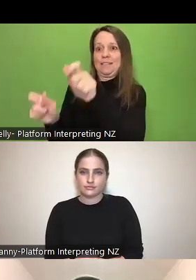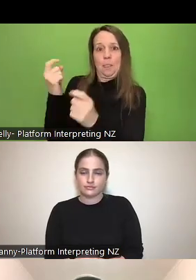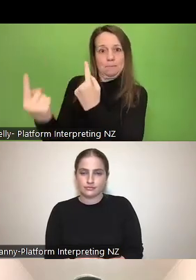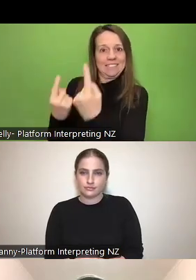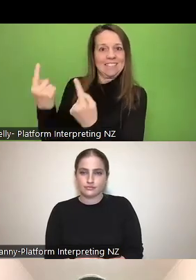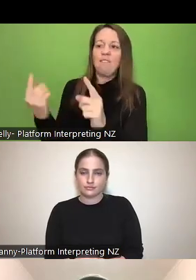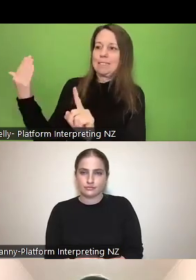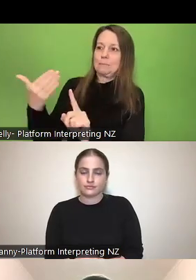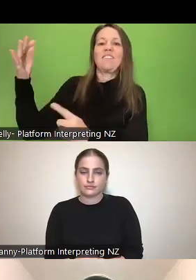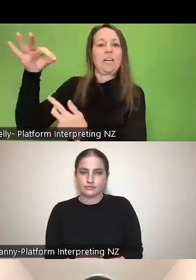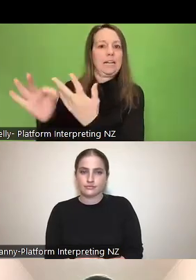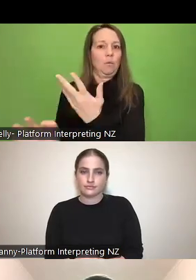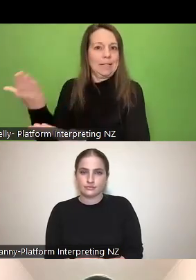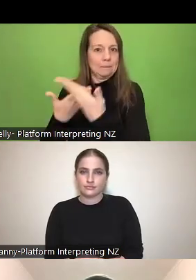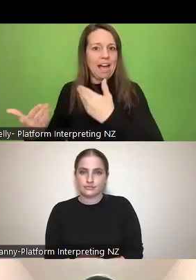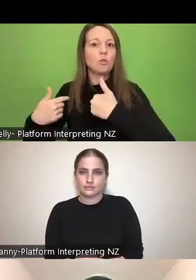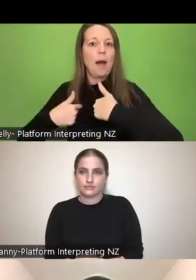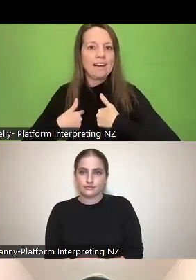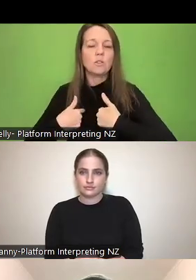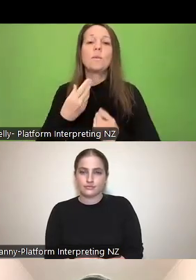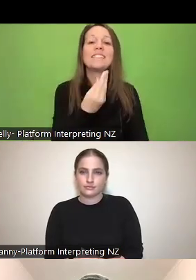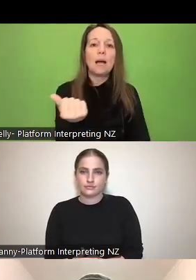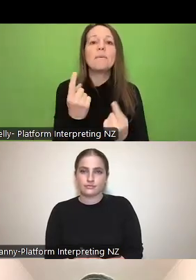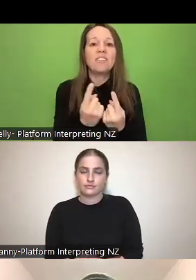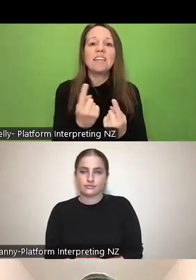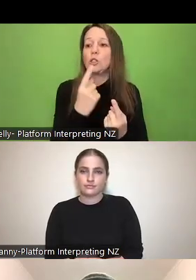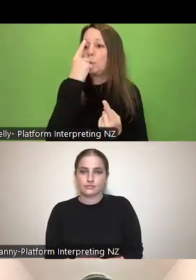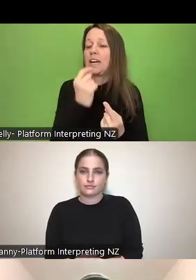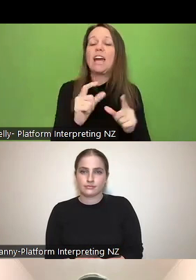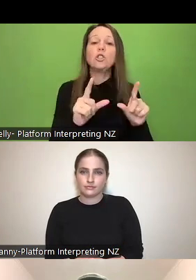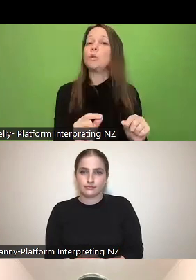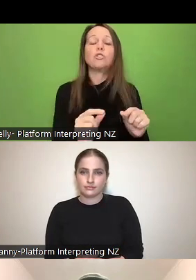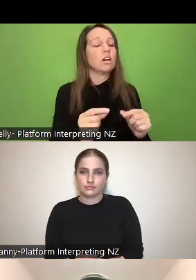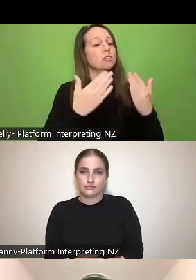things that you can do regardless, and there will be some things that you need to know